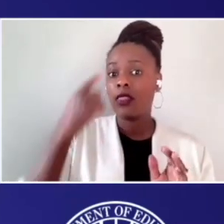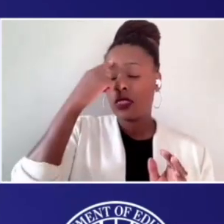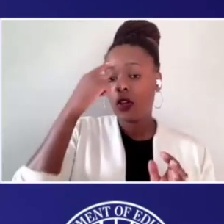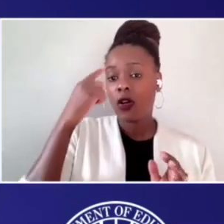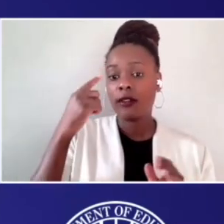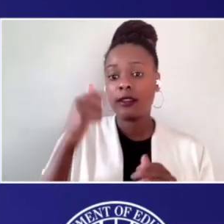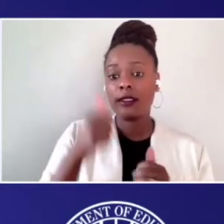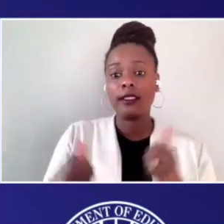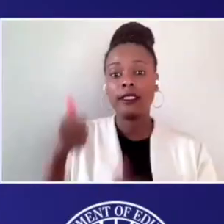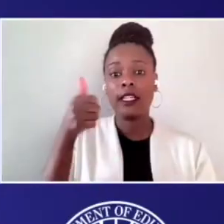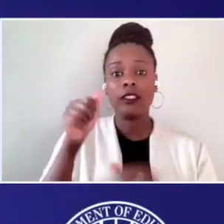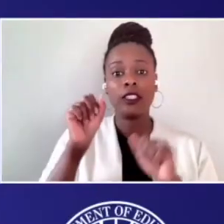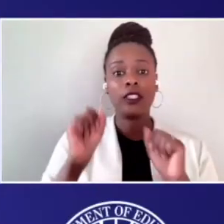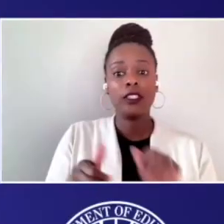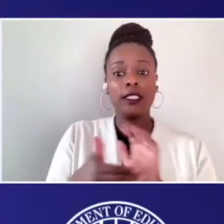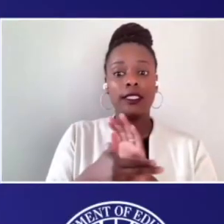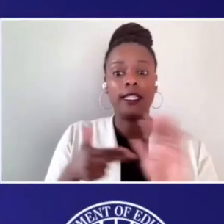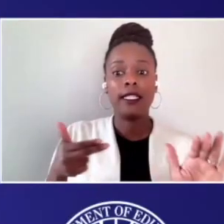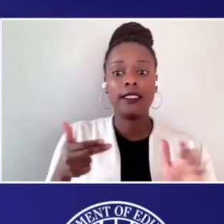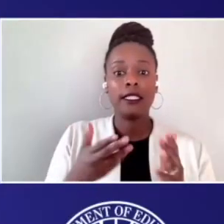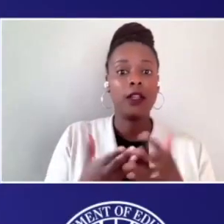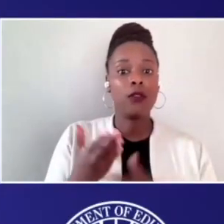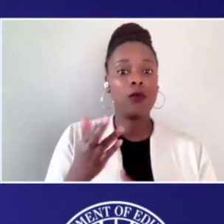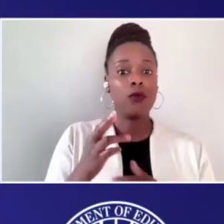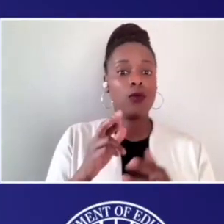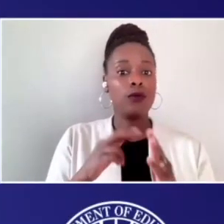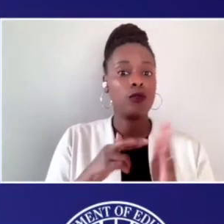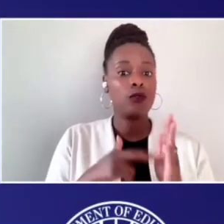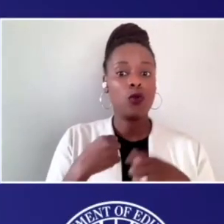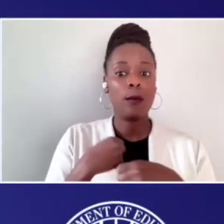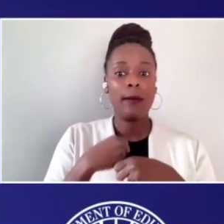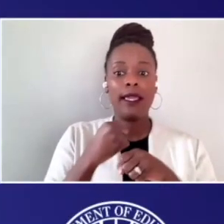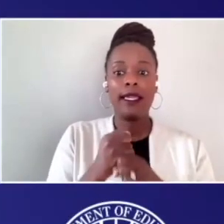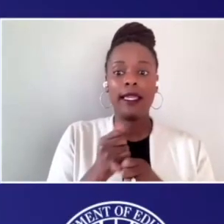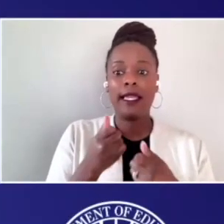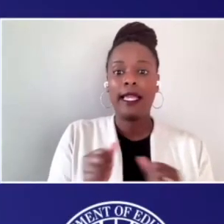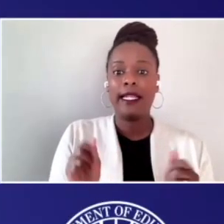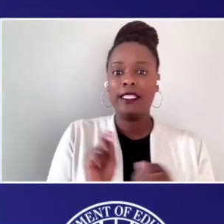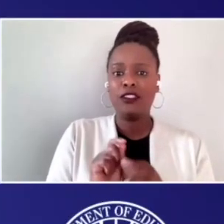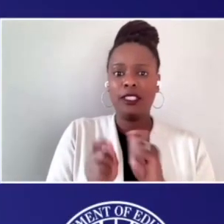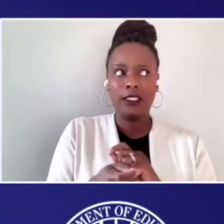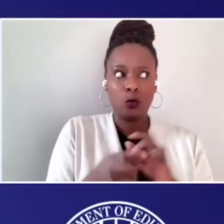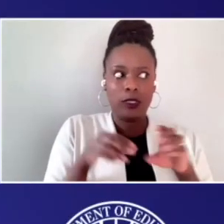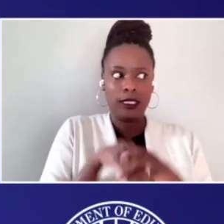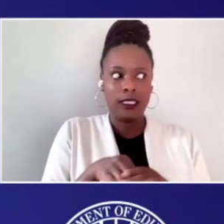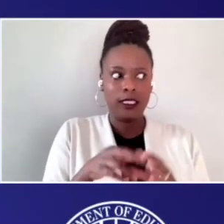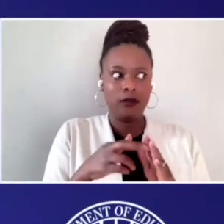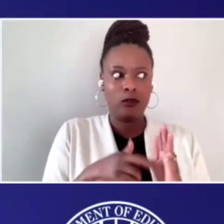rulemaking any changes to that. We're already in rulemaking right now, and there was an opportunity to do that